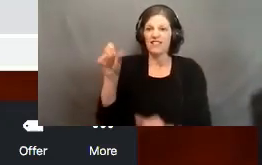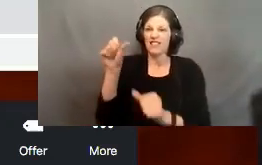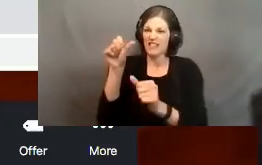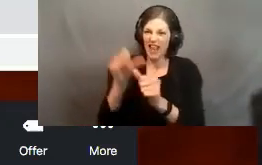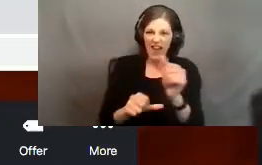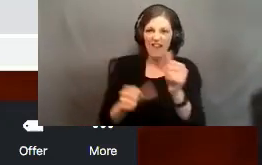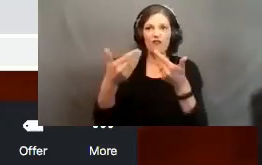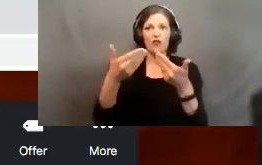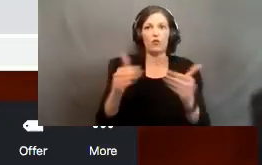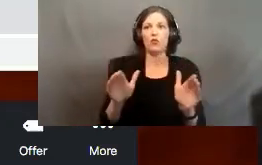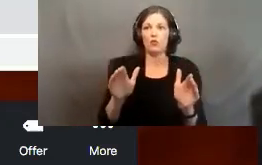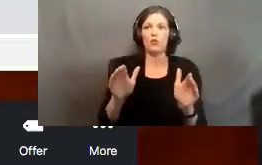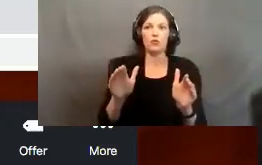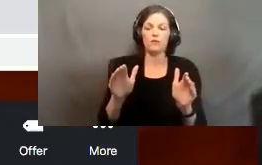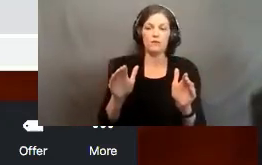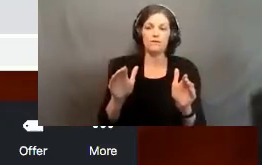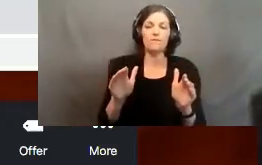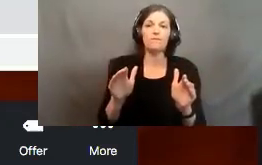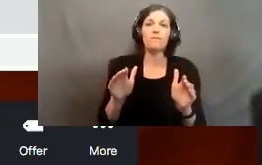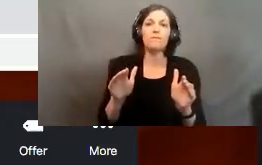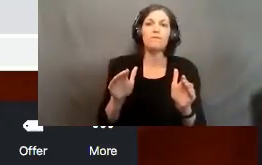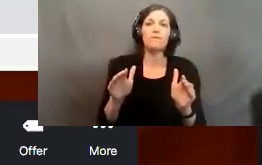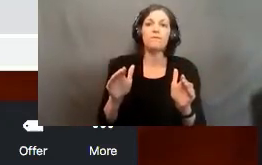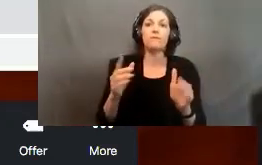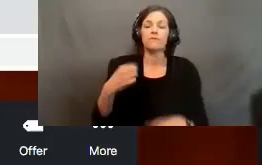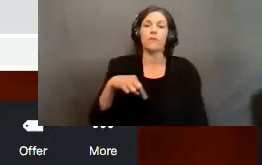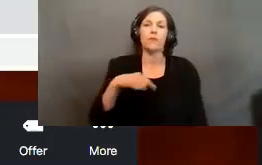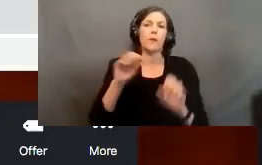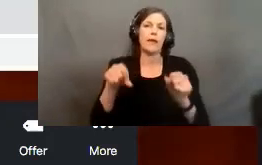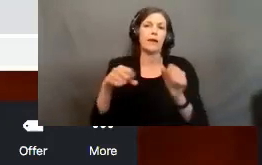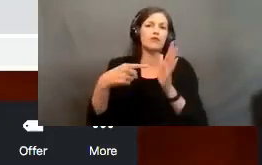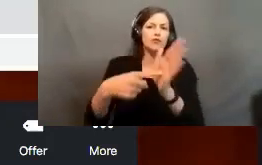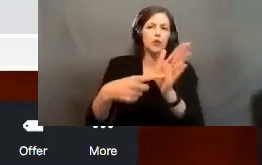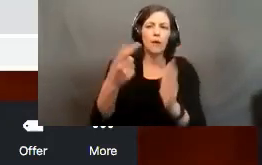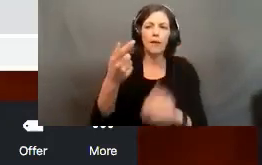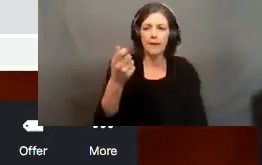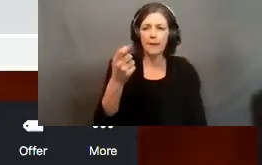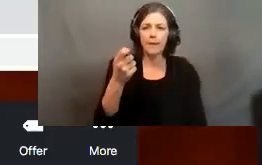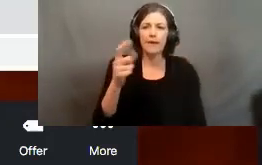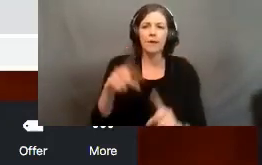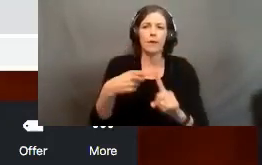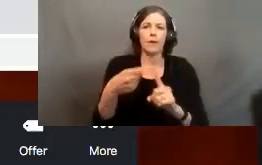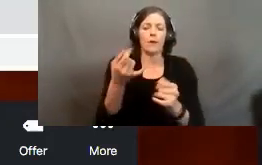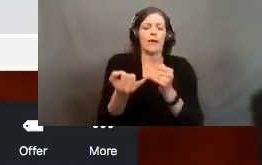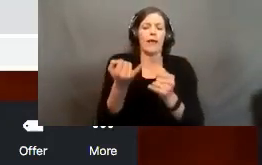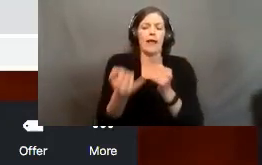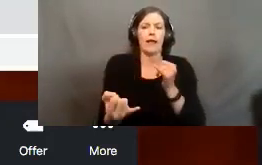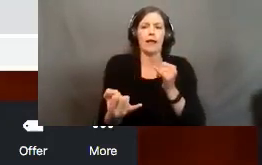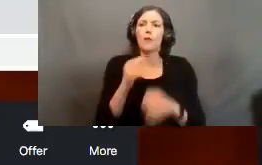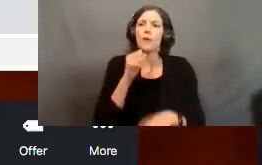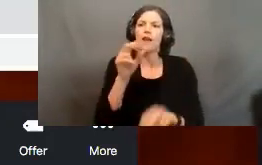the virtual conference center. 12:40:23 We can show a little bit of it when we end. 12:40:26 We have not looked at any rooms